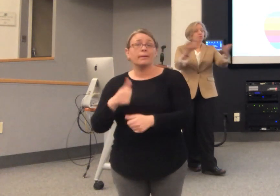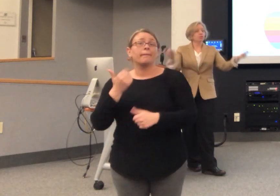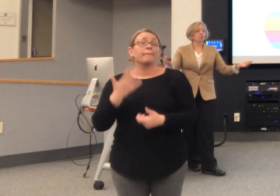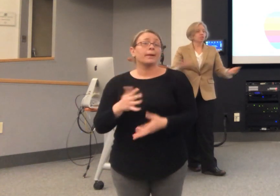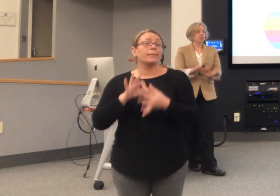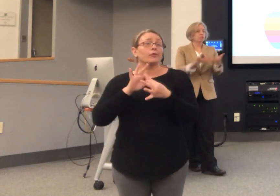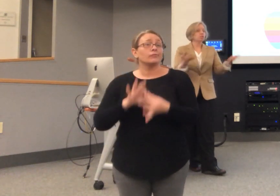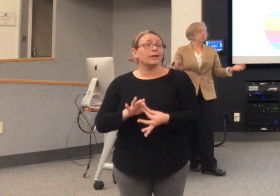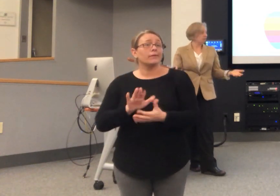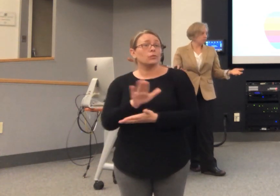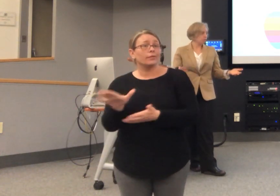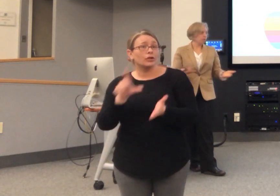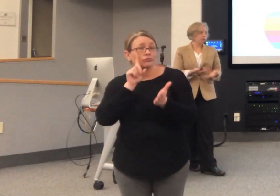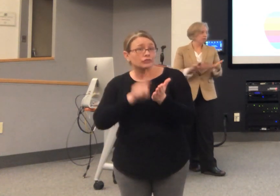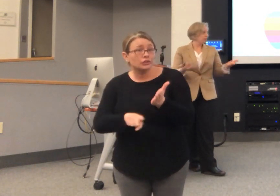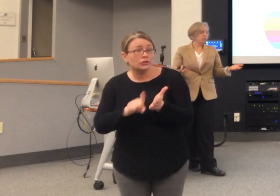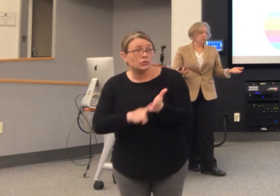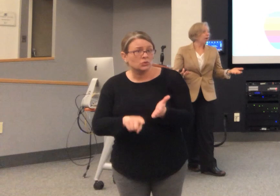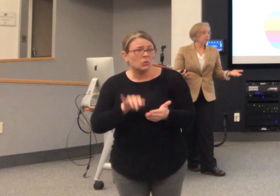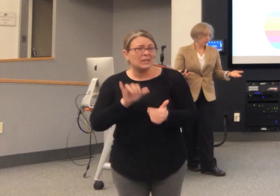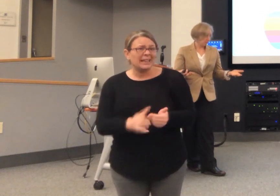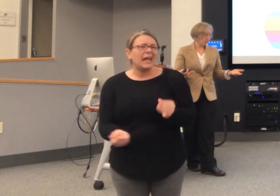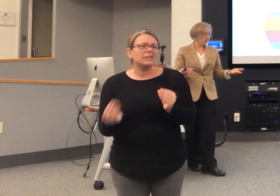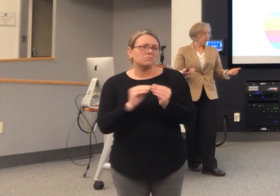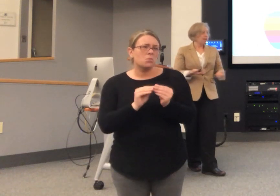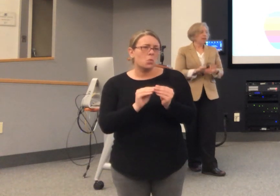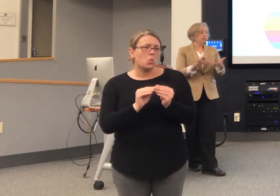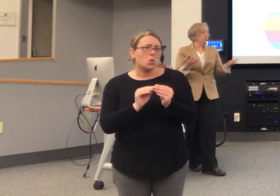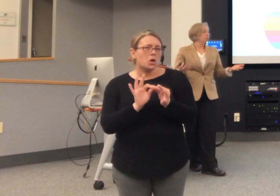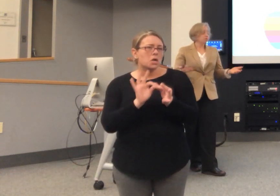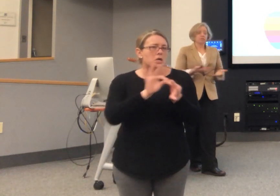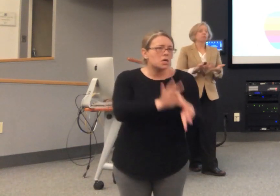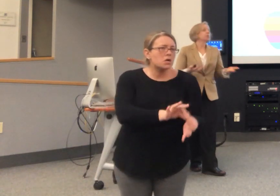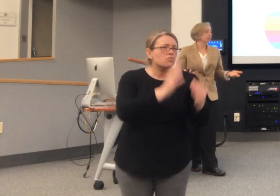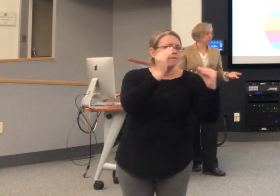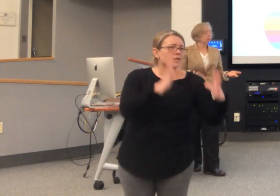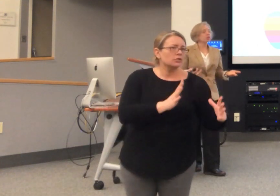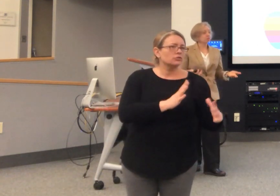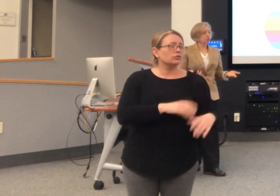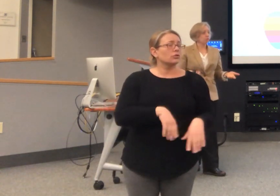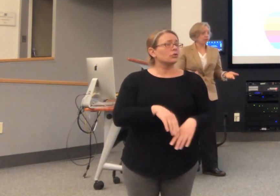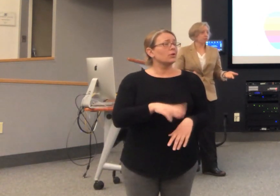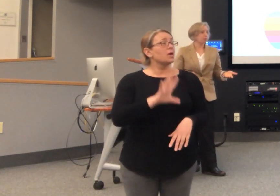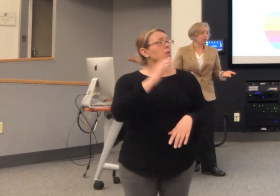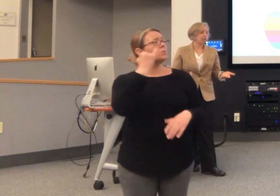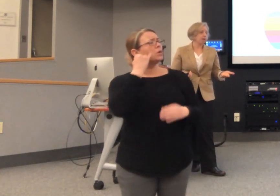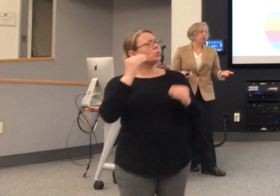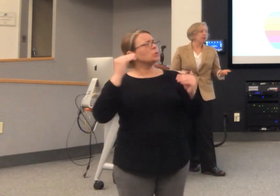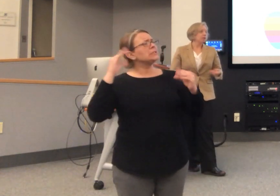but if you're teaching introductory calculus and you use the same curriculum across the whole math department,